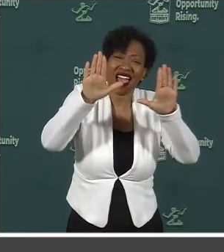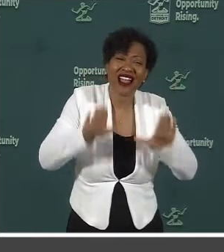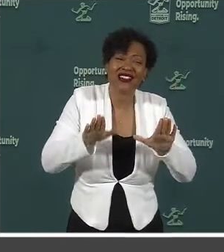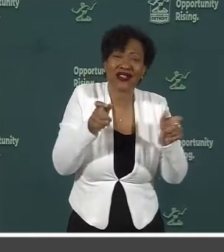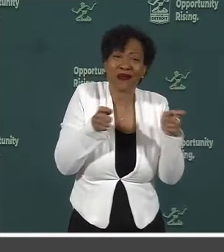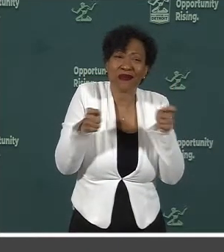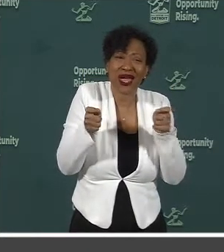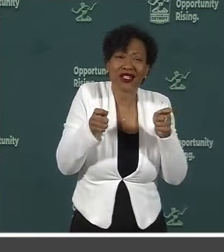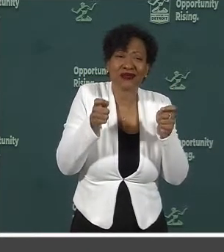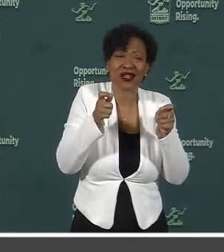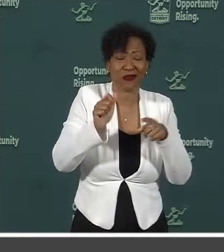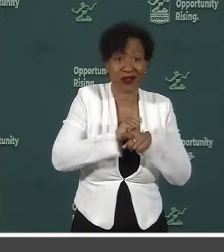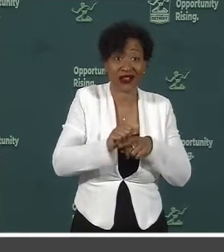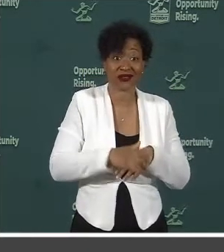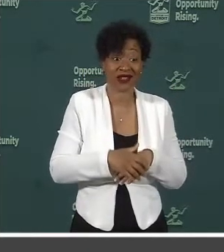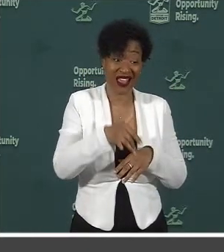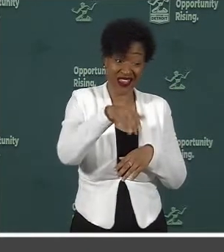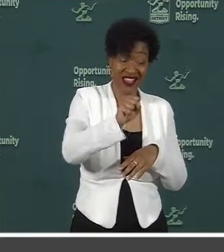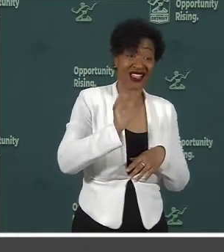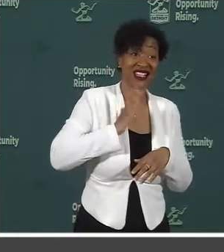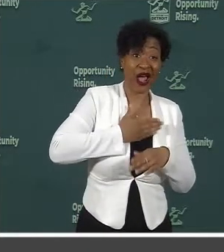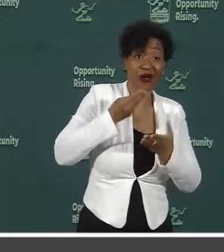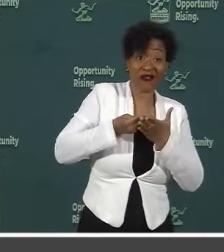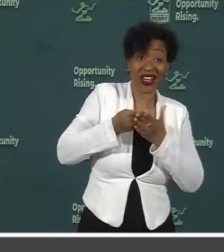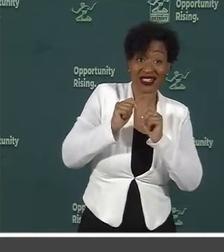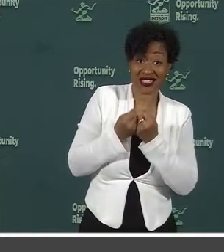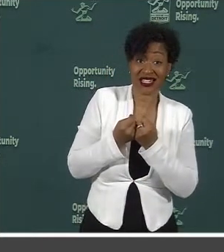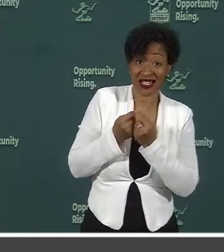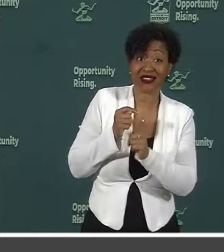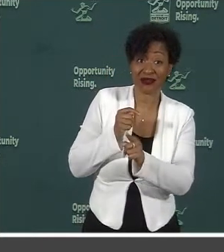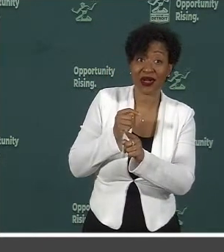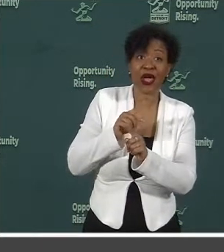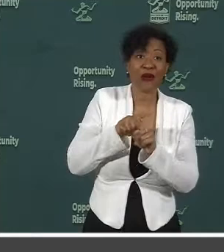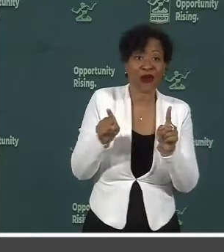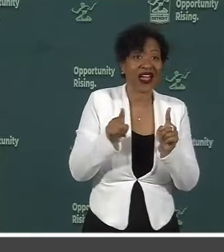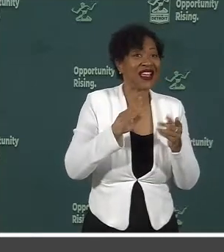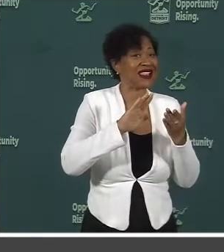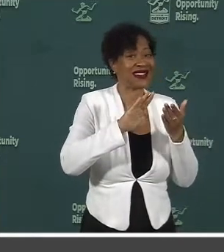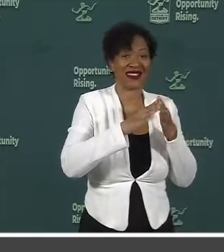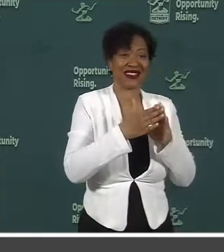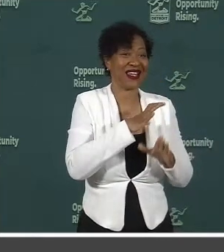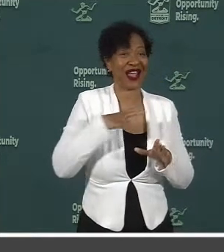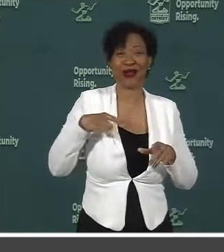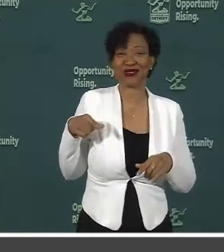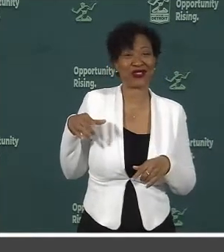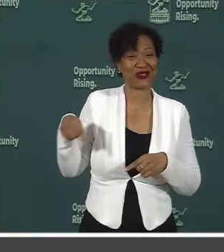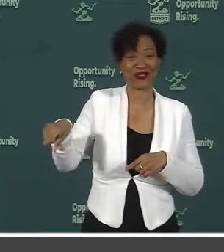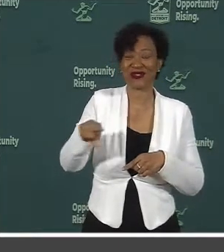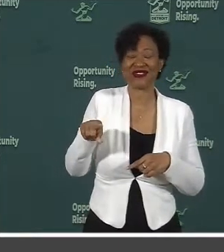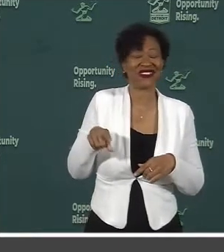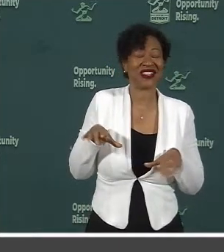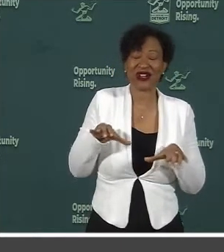THING IS YES IT'S OUR FINANCE TEAM TELL YOU WHAT ELSE IT IS IT'S CITY COUNCIL BECAUSE THE THING THAT THE NATIONAL